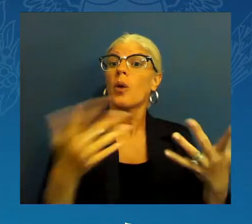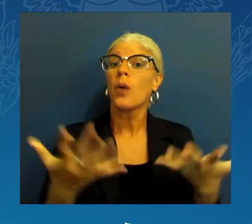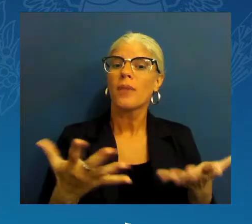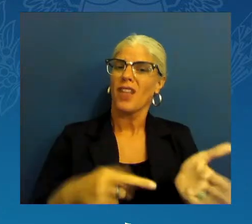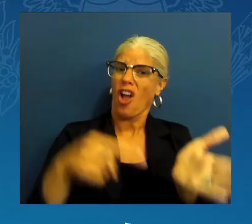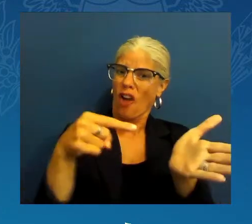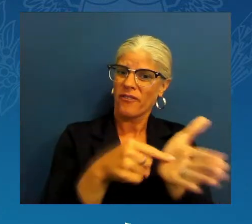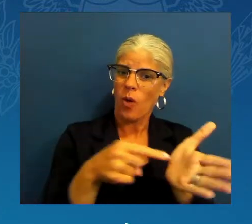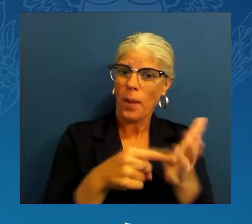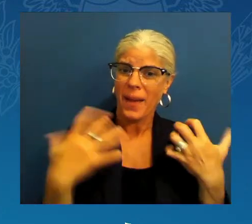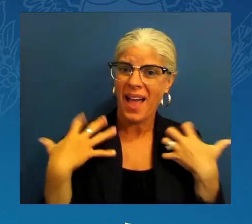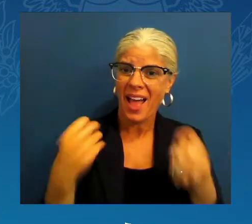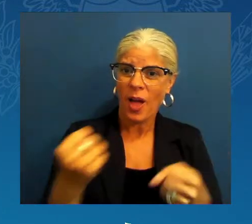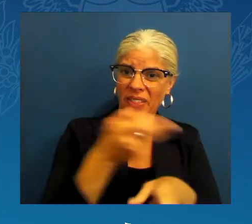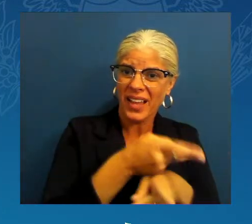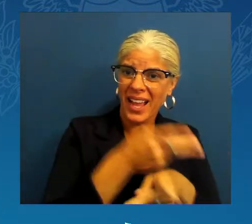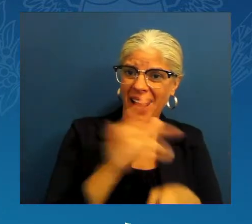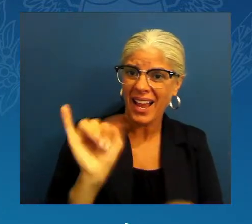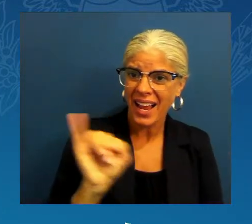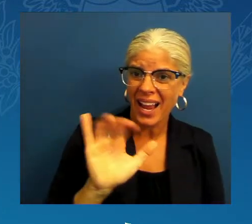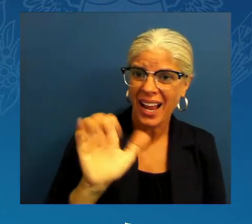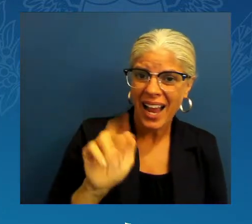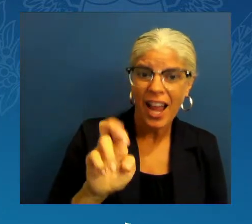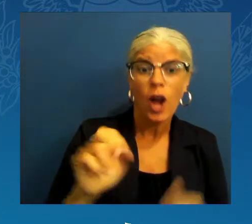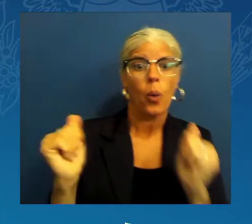And we fight for a future with equal pay for women,